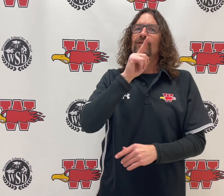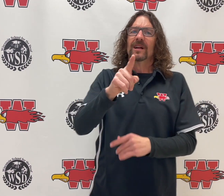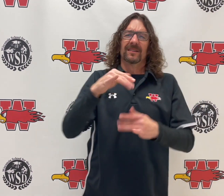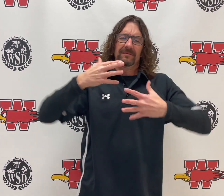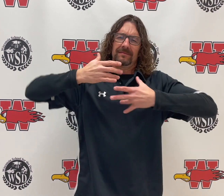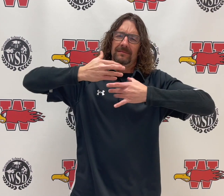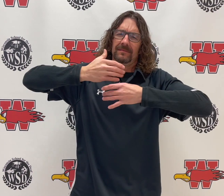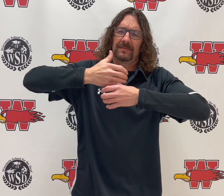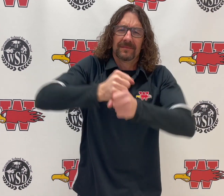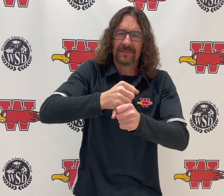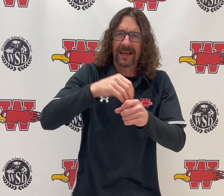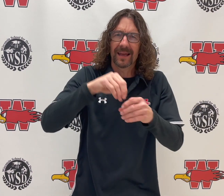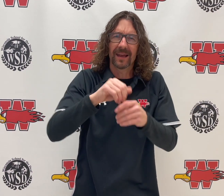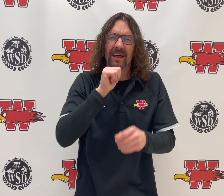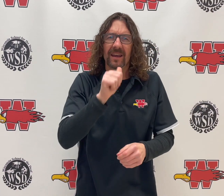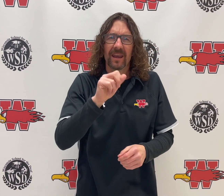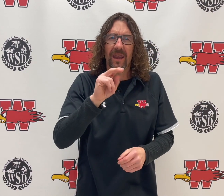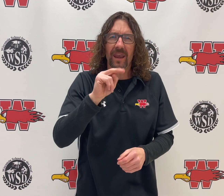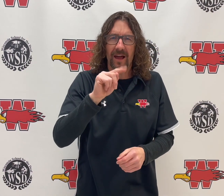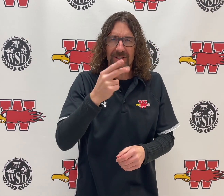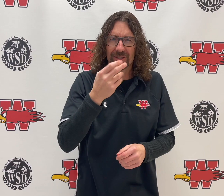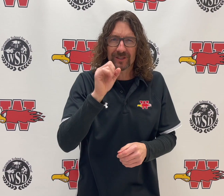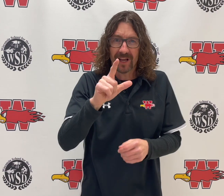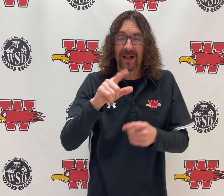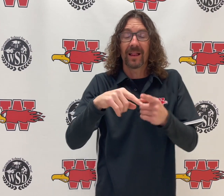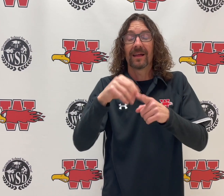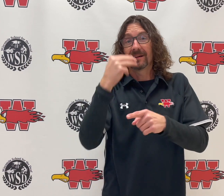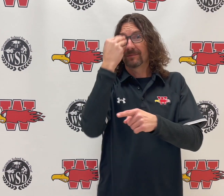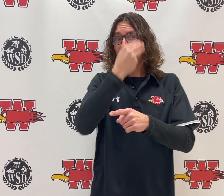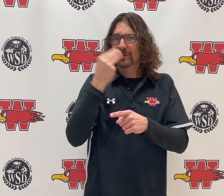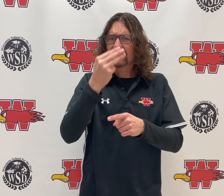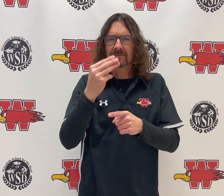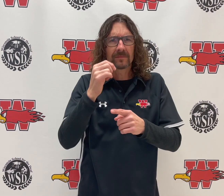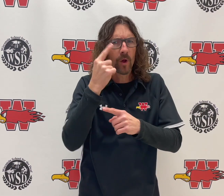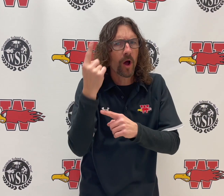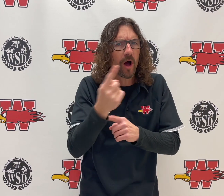Really, just to put it in a nutshell, Marissa